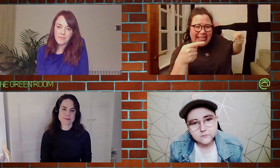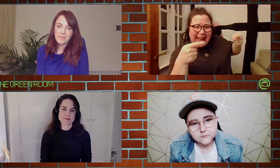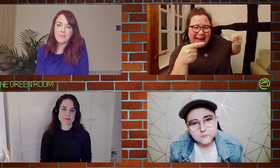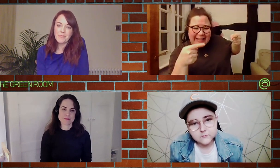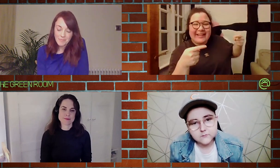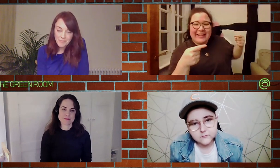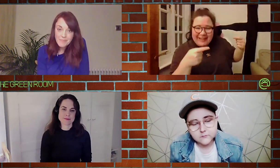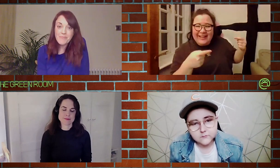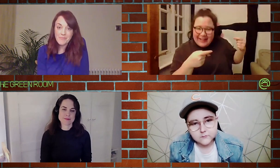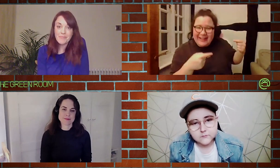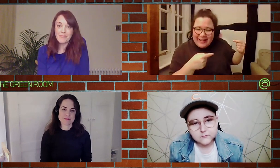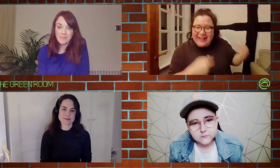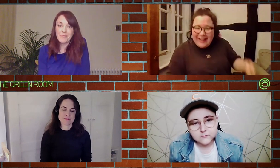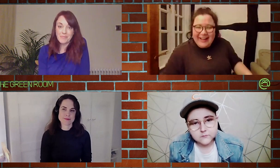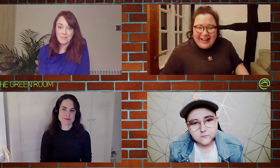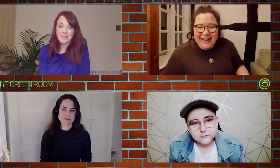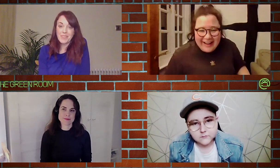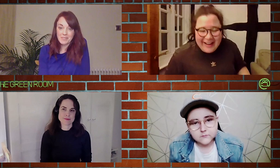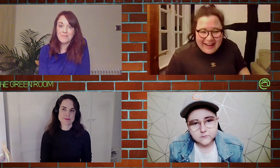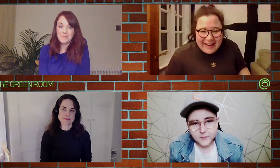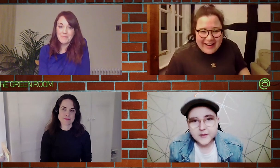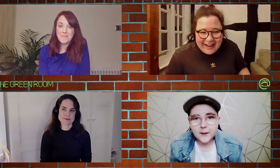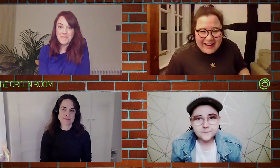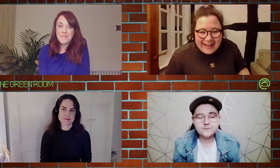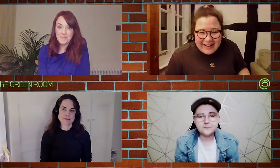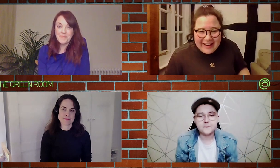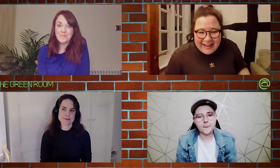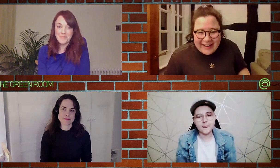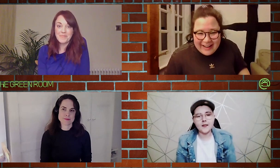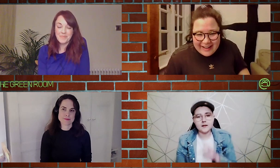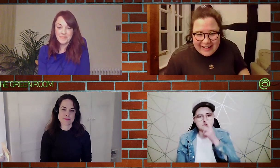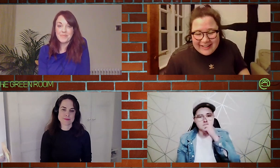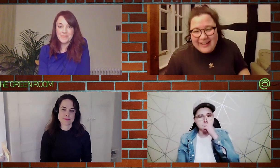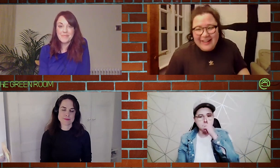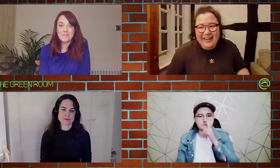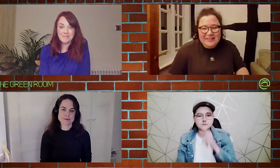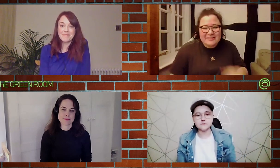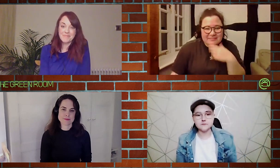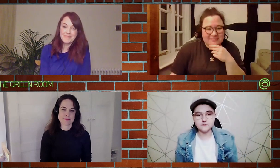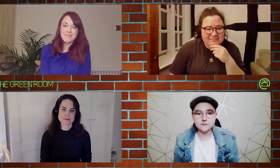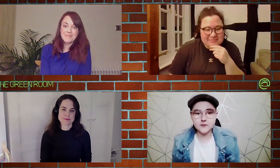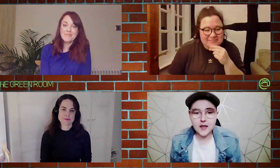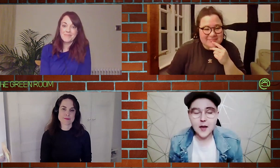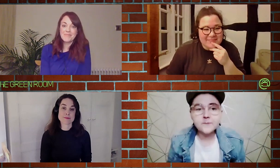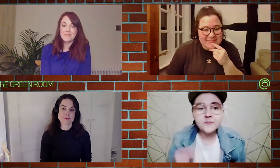subtext and update it to when I deliver the line. All of that subtext is there.